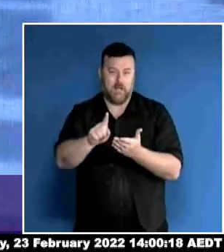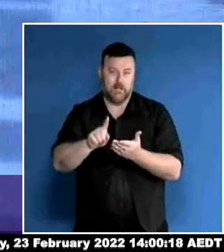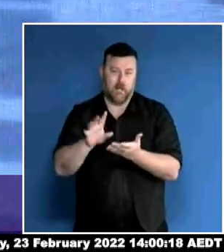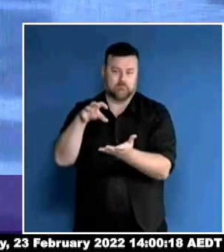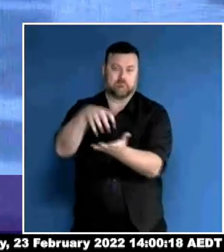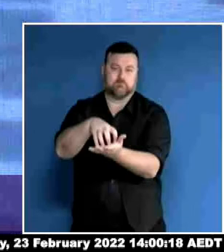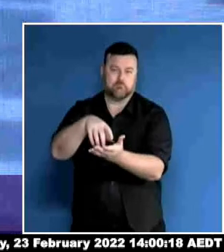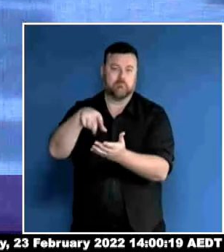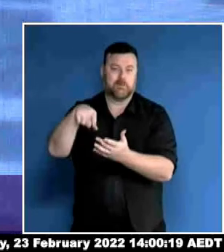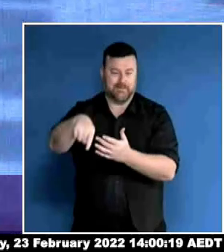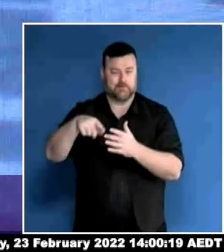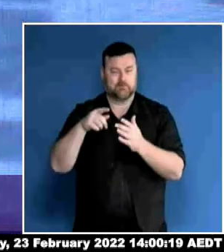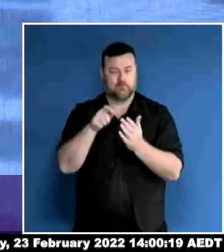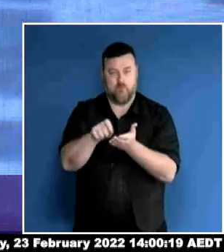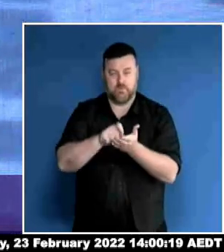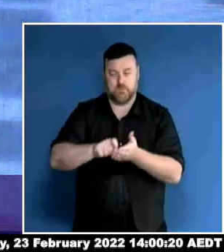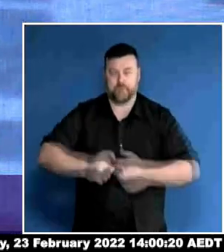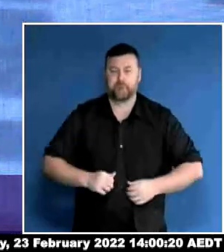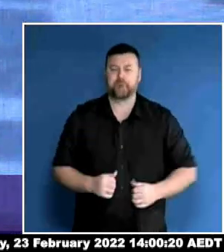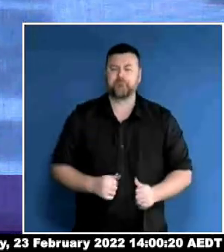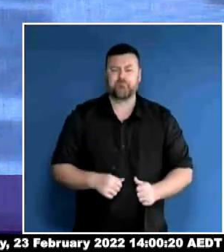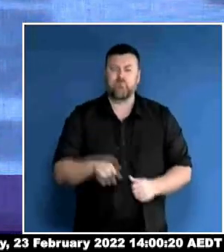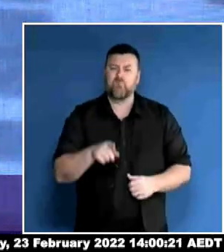You said to the National Operations Manager: